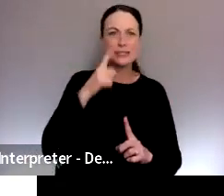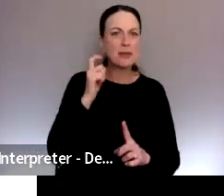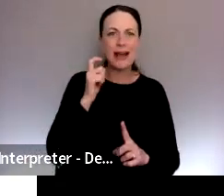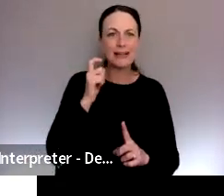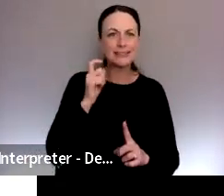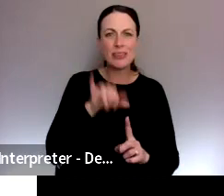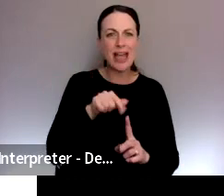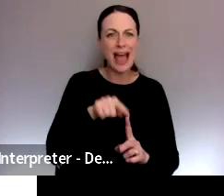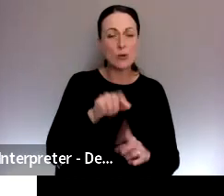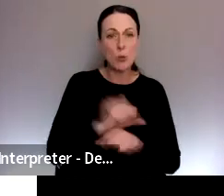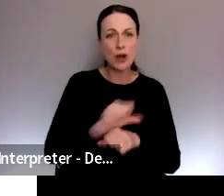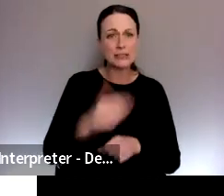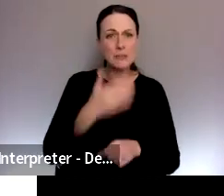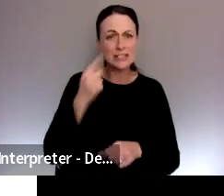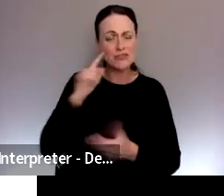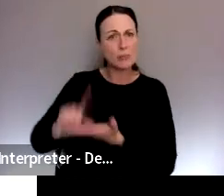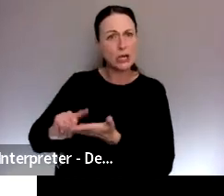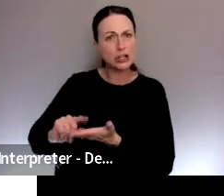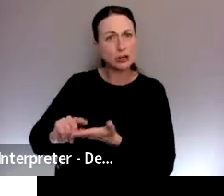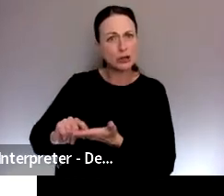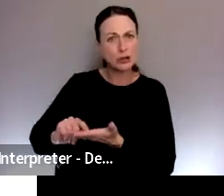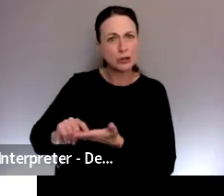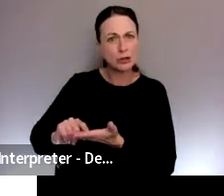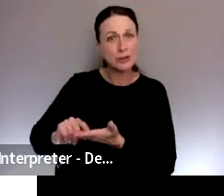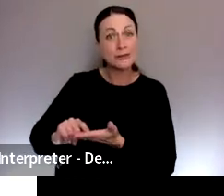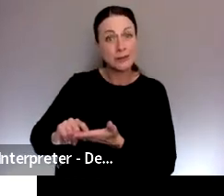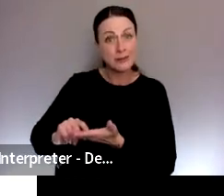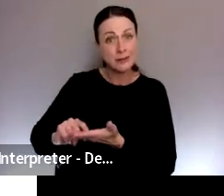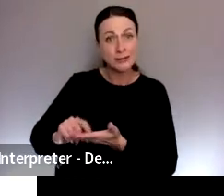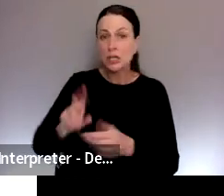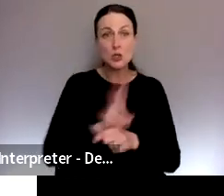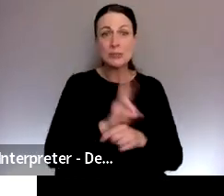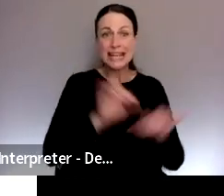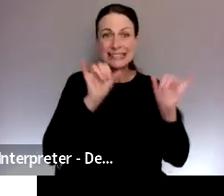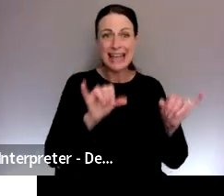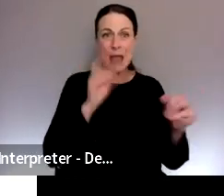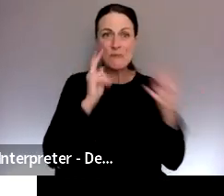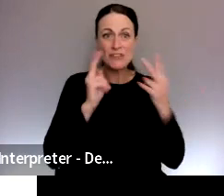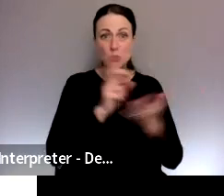it's because that works best for the printer. They were using the same visual design